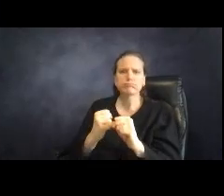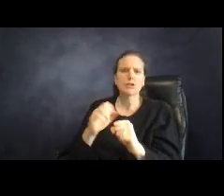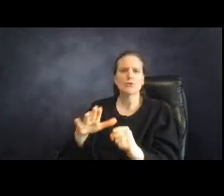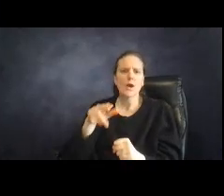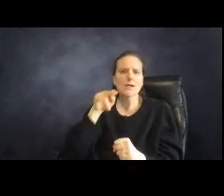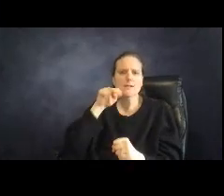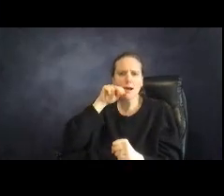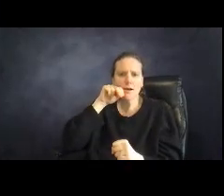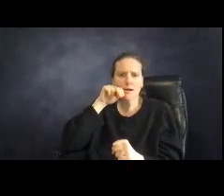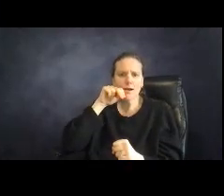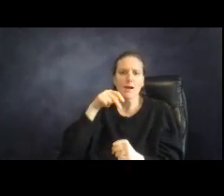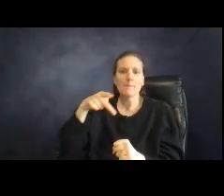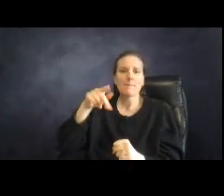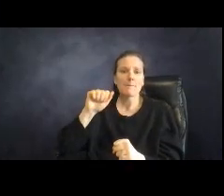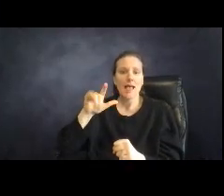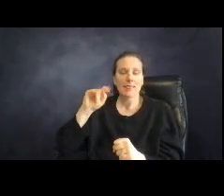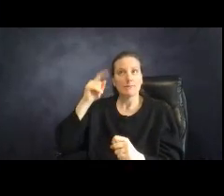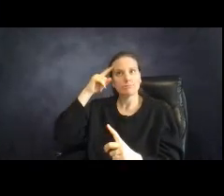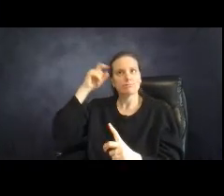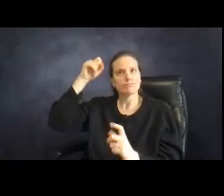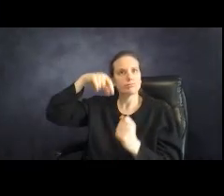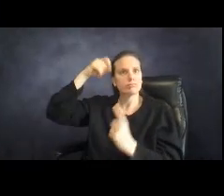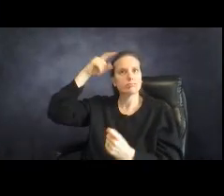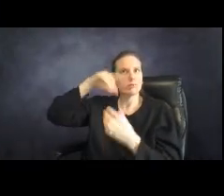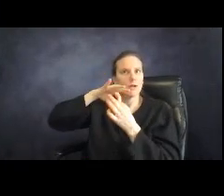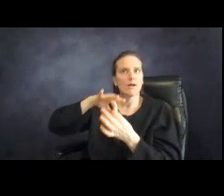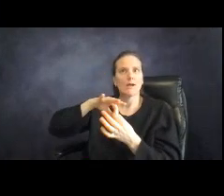And then that's gonna be sending the message to your brain. Like everything needs to be this sweet.